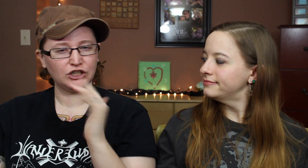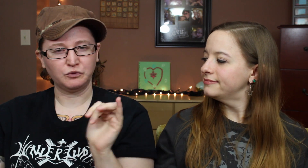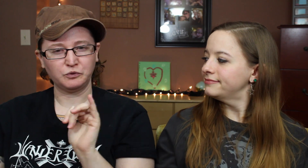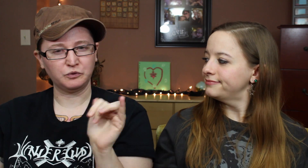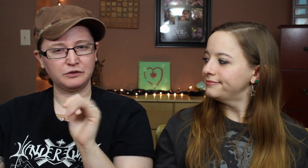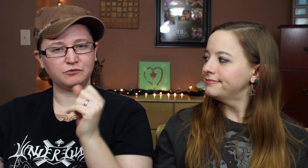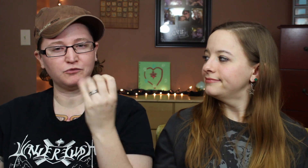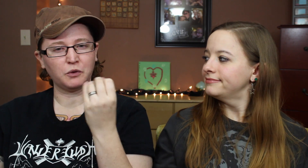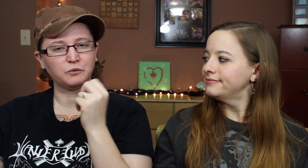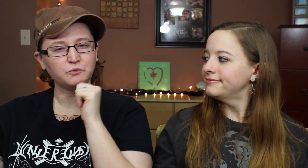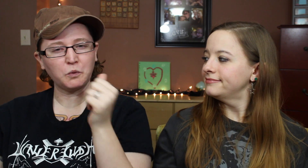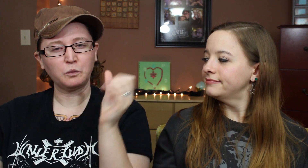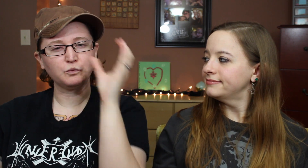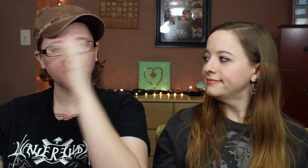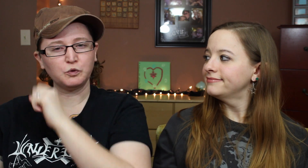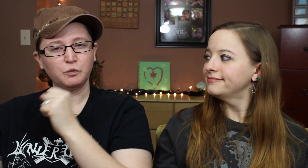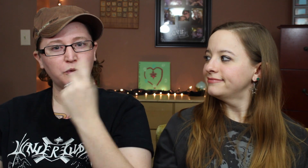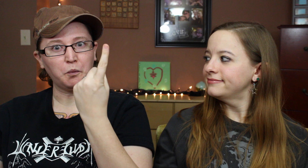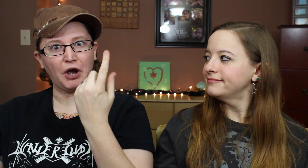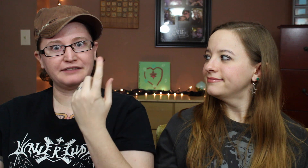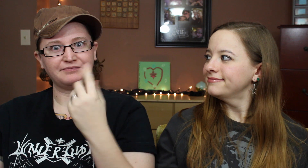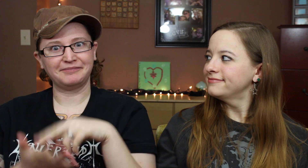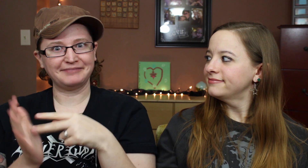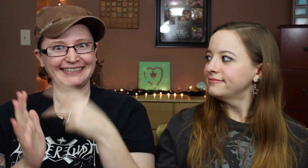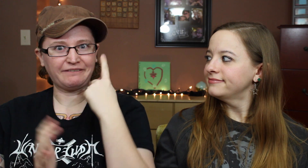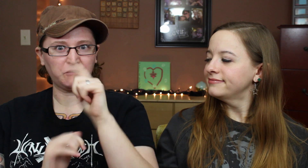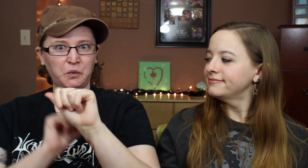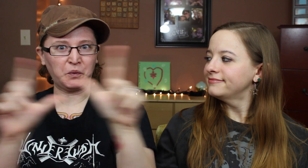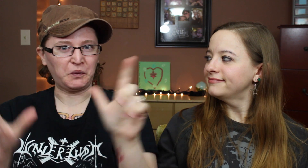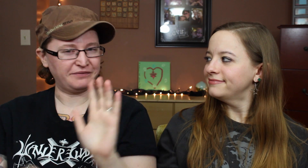So everybody has their own preference and don't assume that